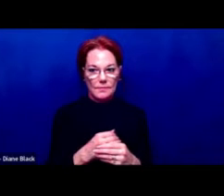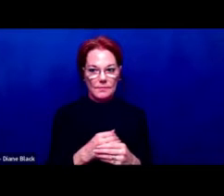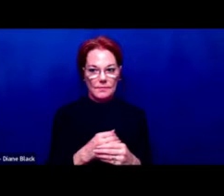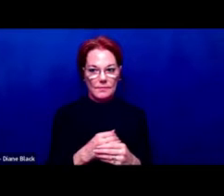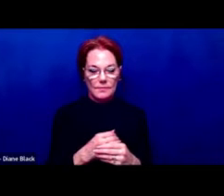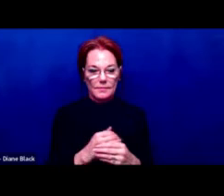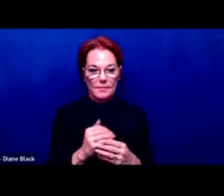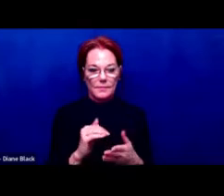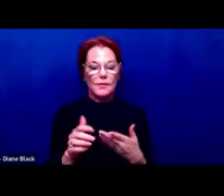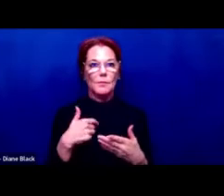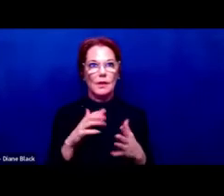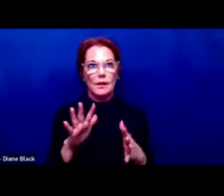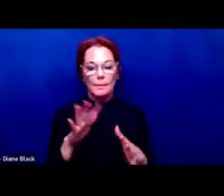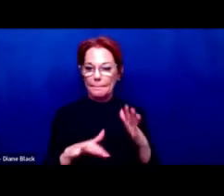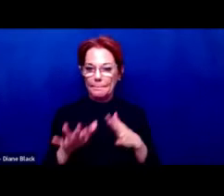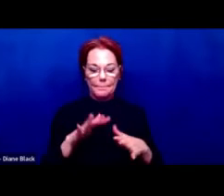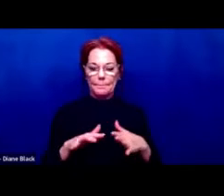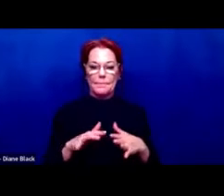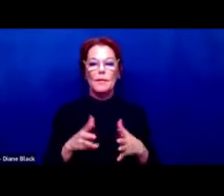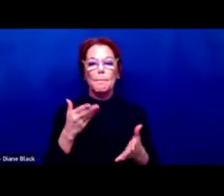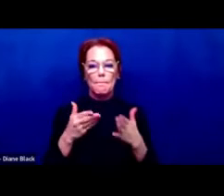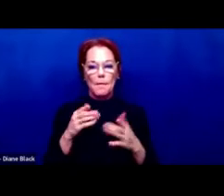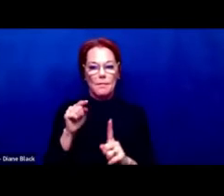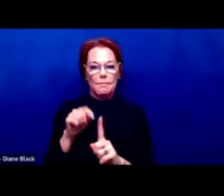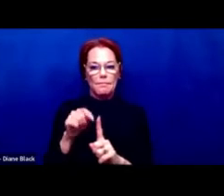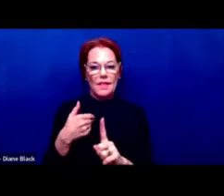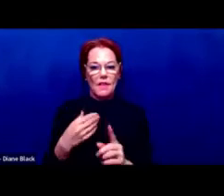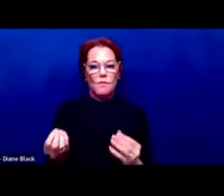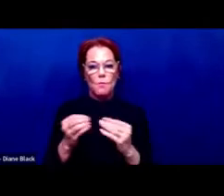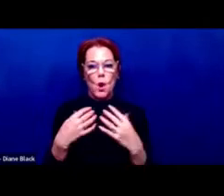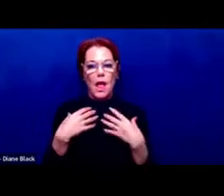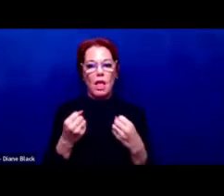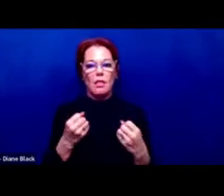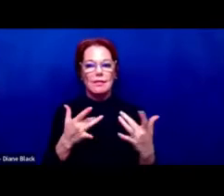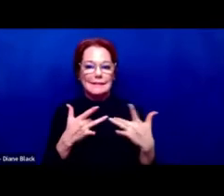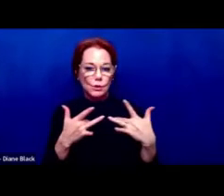you know, more kind of health concerns or conditions. Again, this is kind of what maybe a